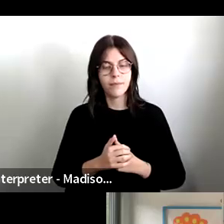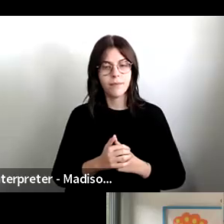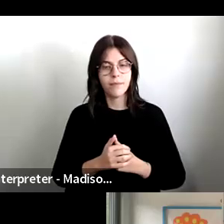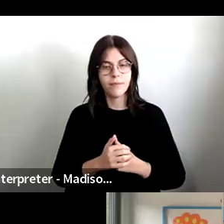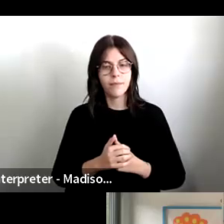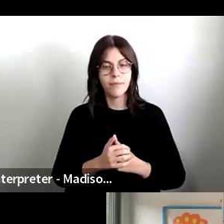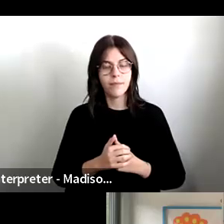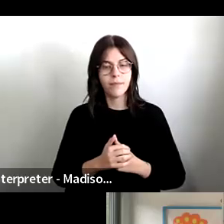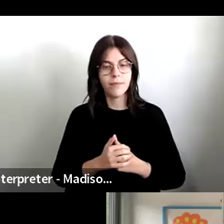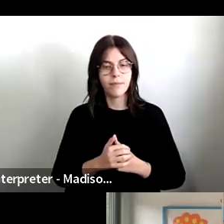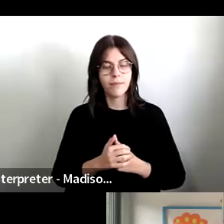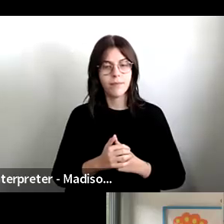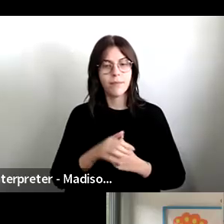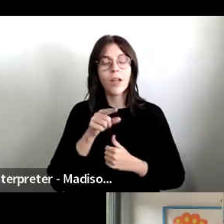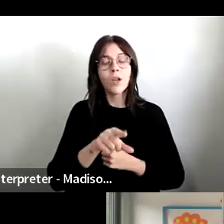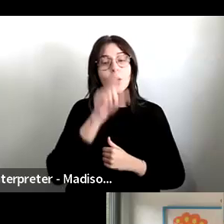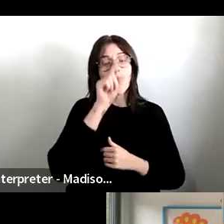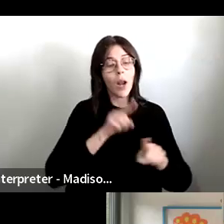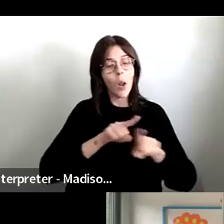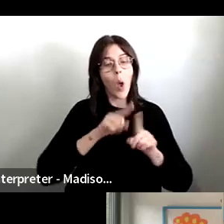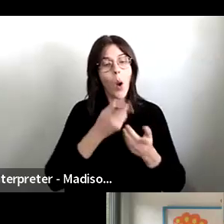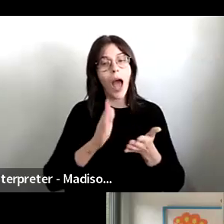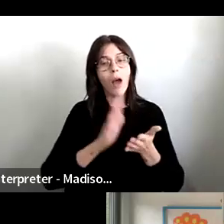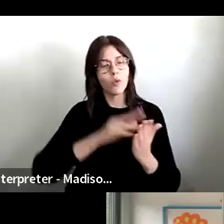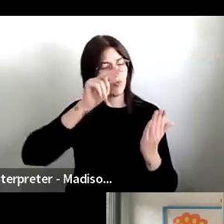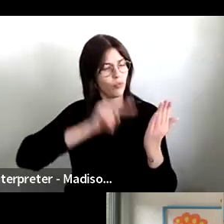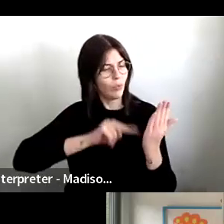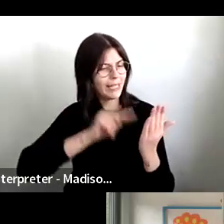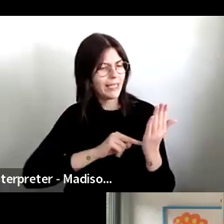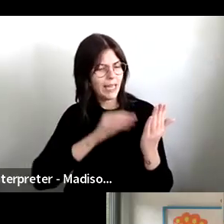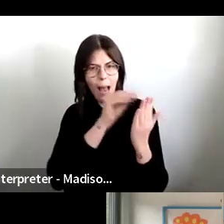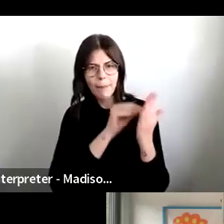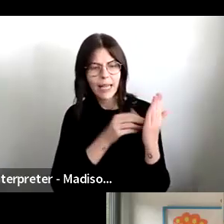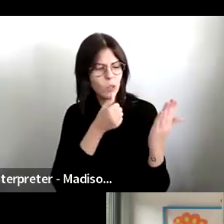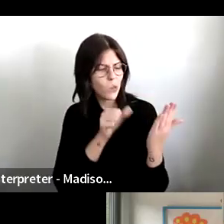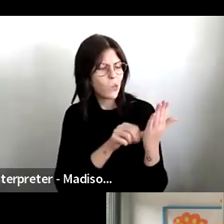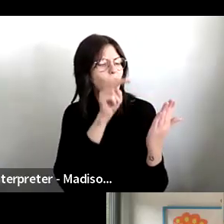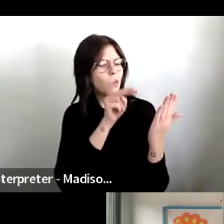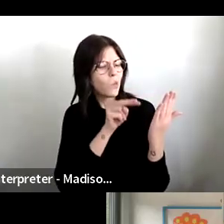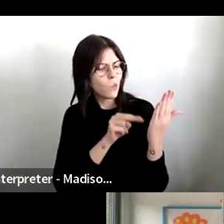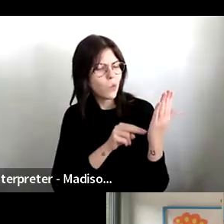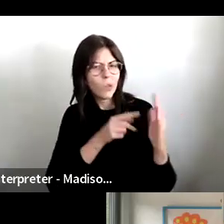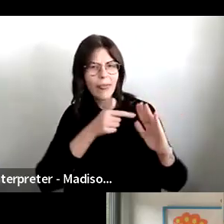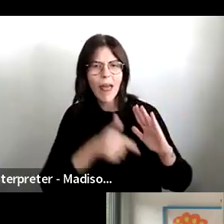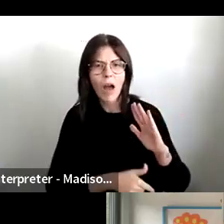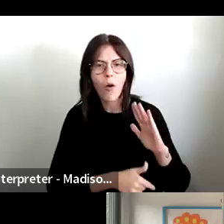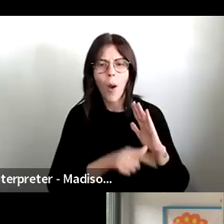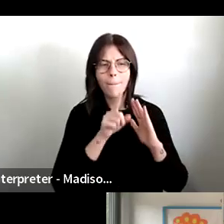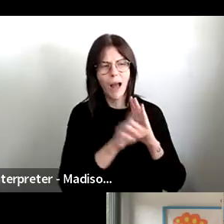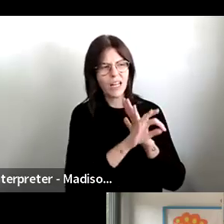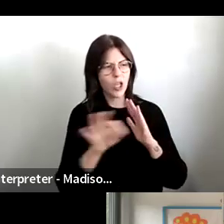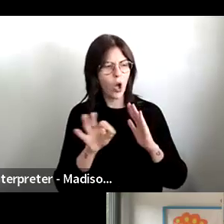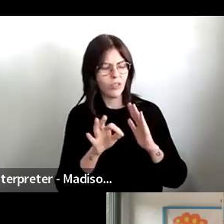application thoroughly and it sort of - catch everything, without getting too bogged down and